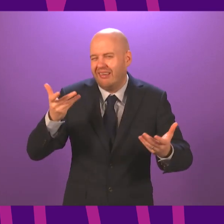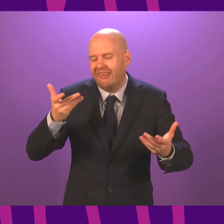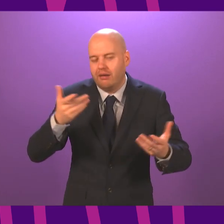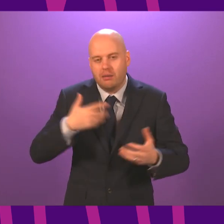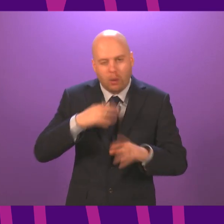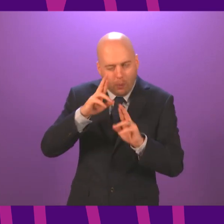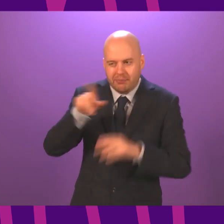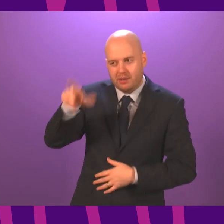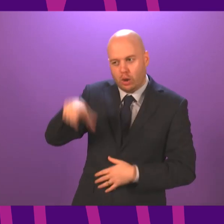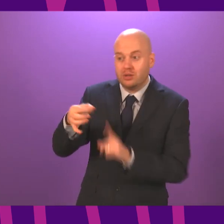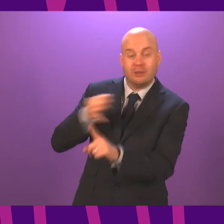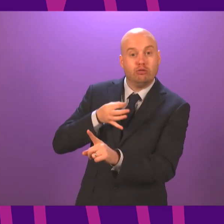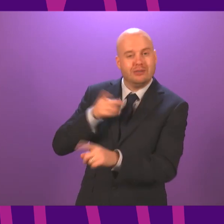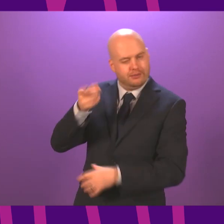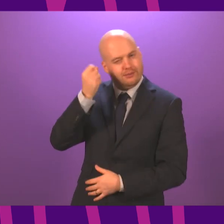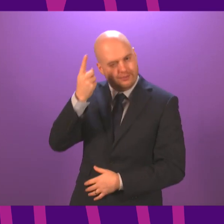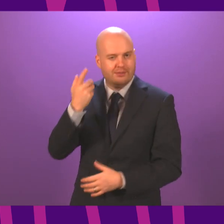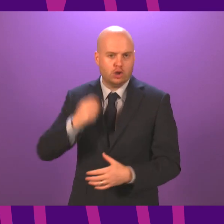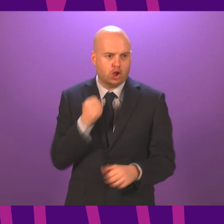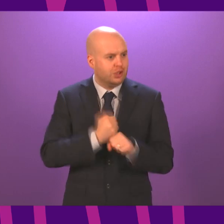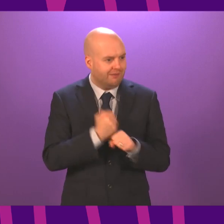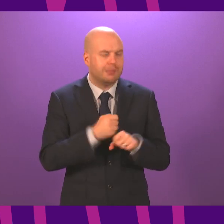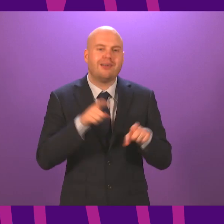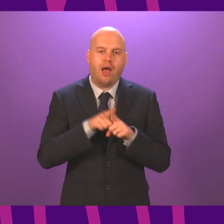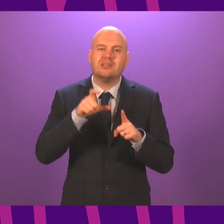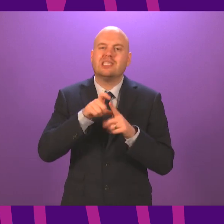has had an impact on the timetables of both the Scottish Government and the DWP in that respect.